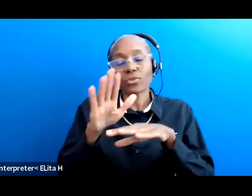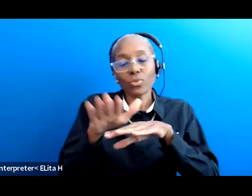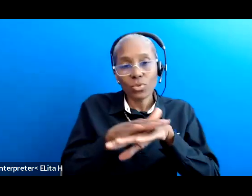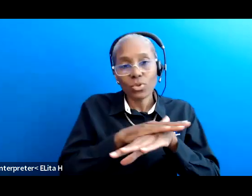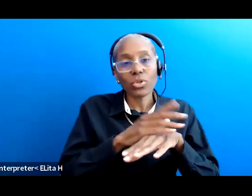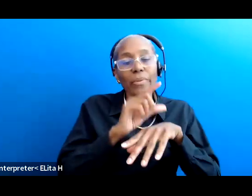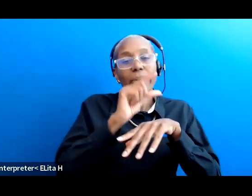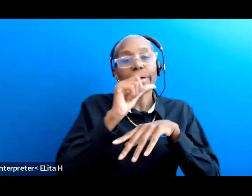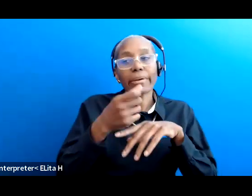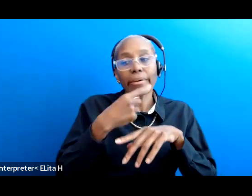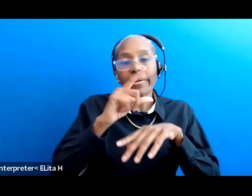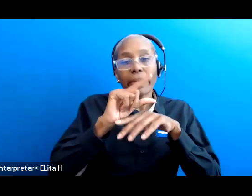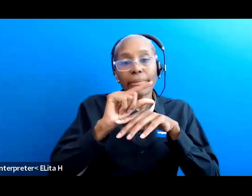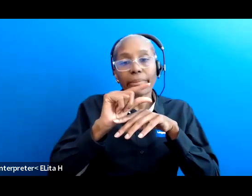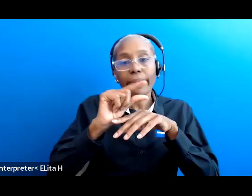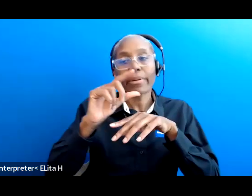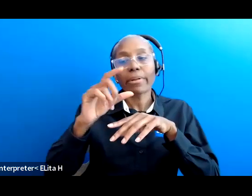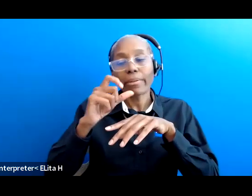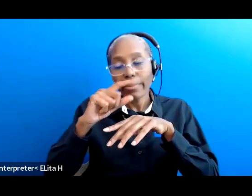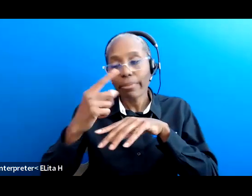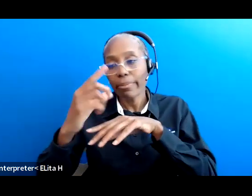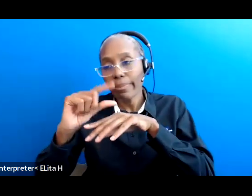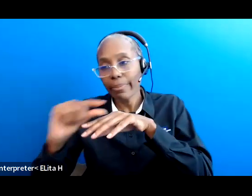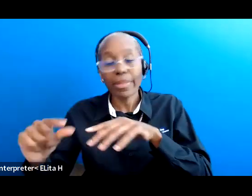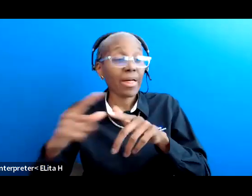off of them slowly, the pain comes on like a roaring freight train.